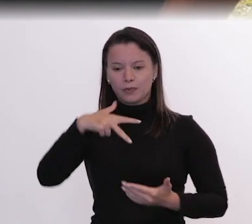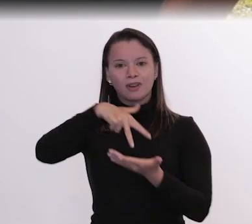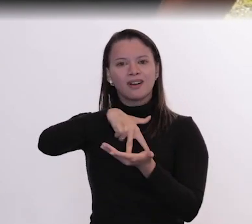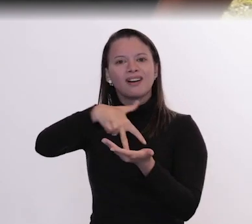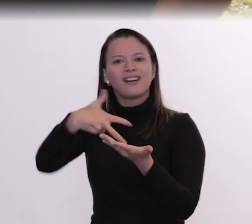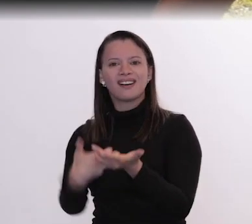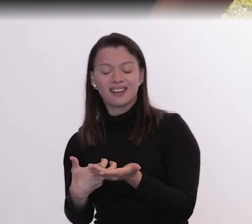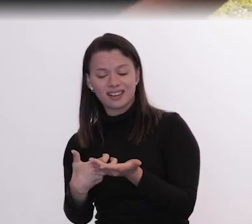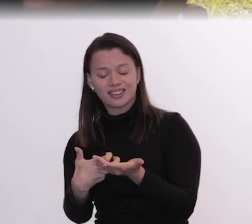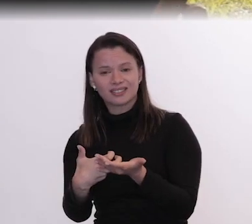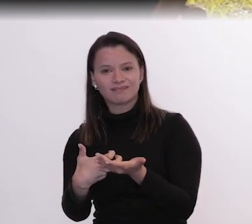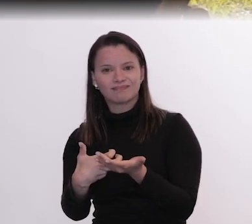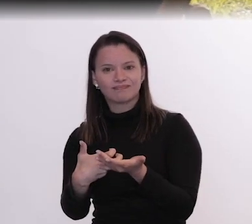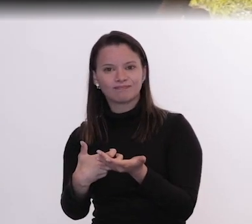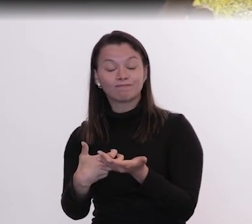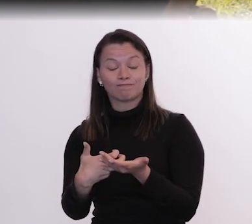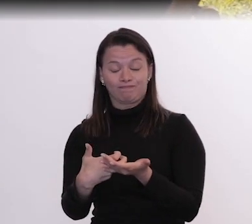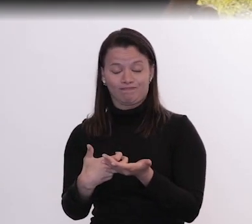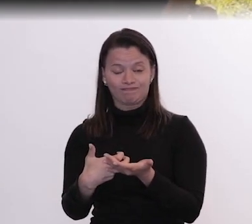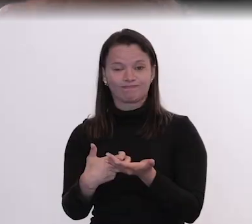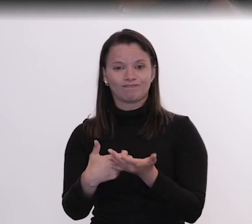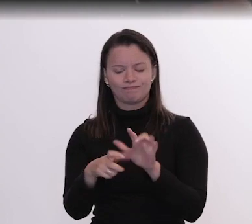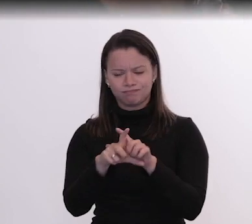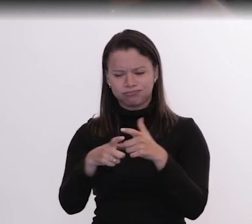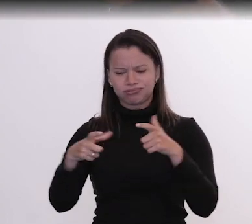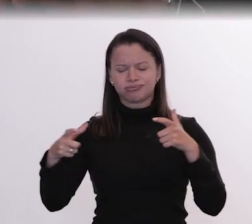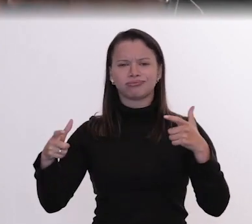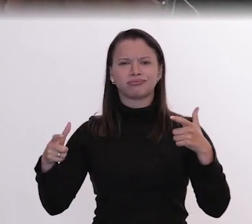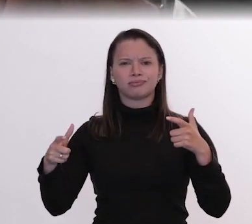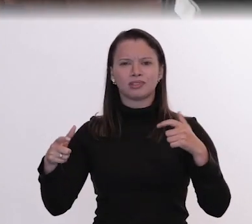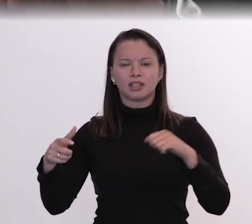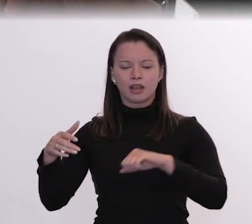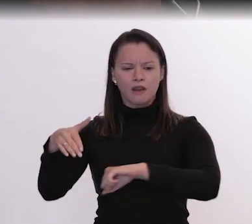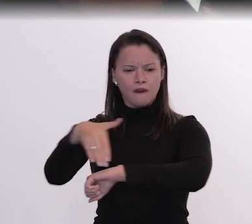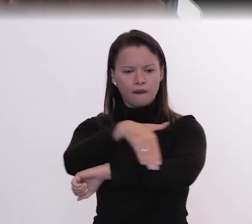And if you check the avenue that kills more people per kilometer